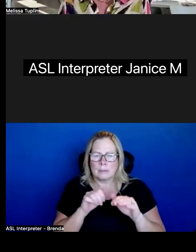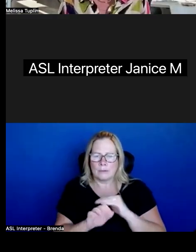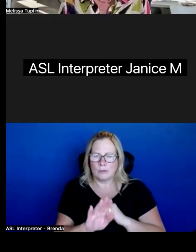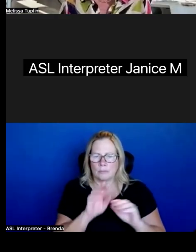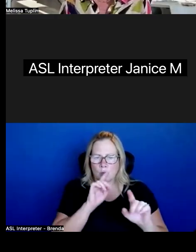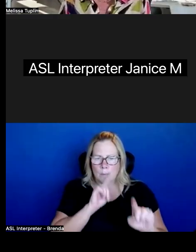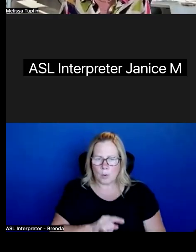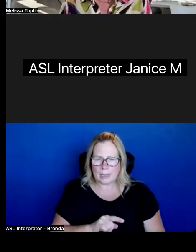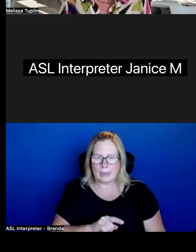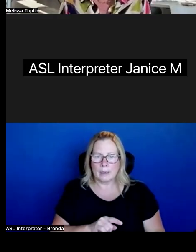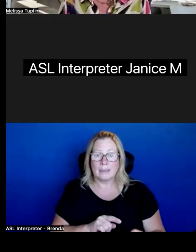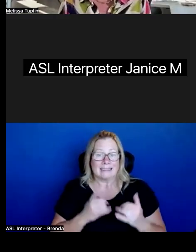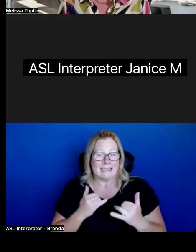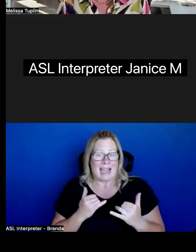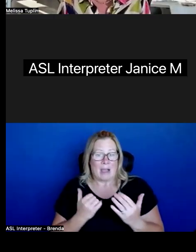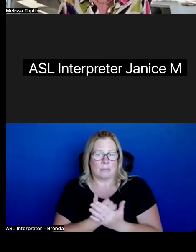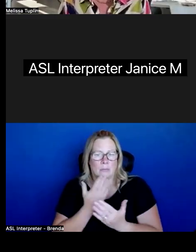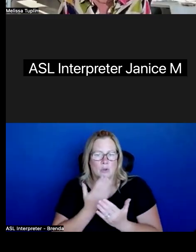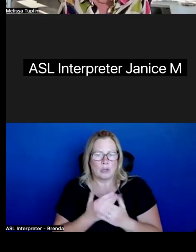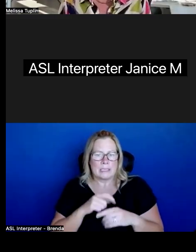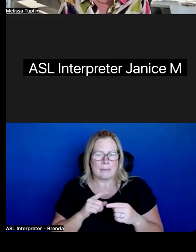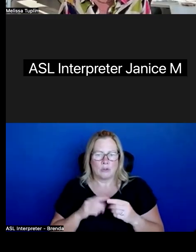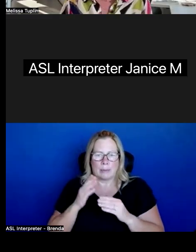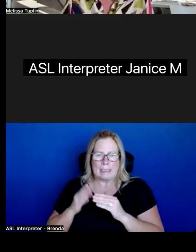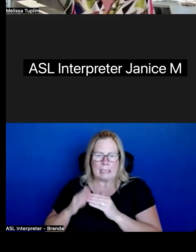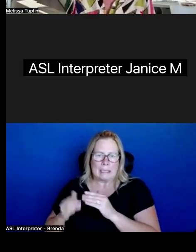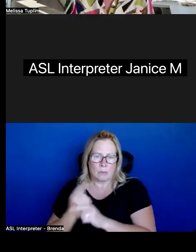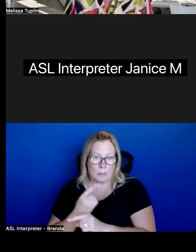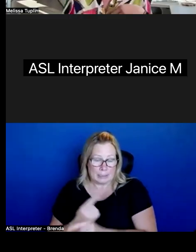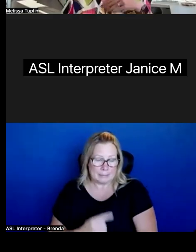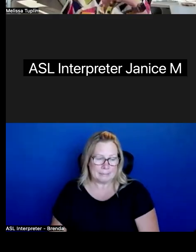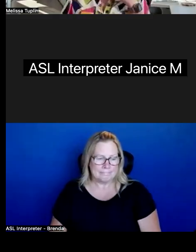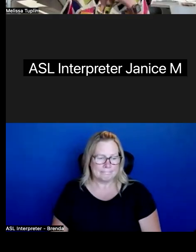so now is a really good time to learn how to complete them properly. All